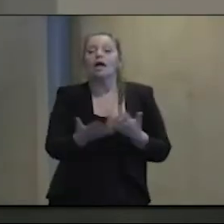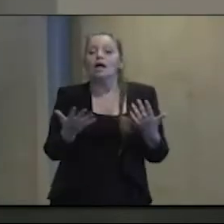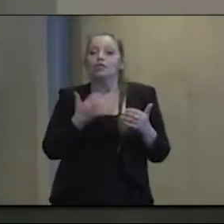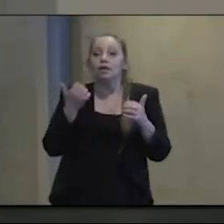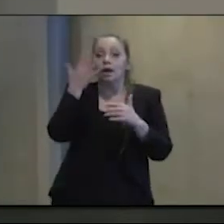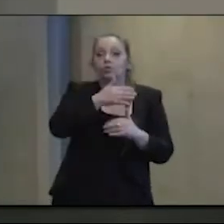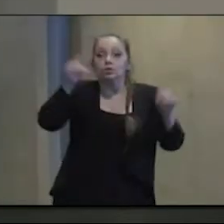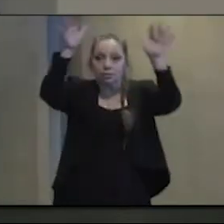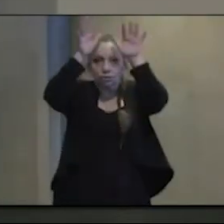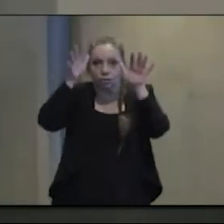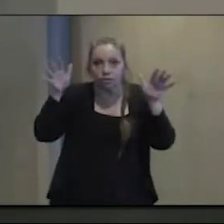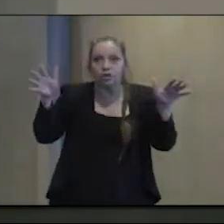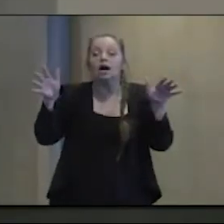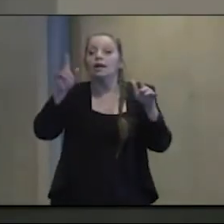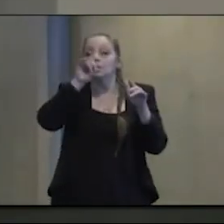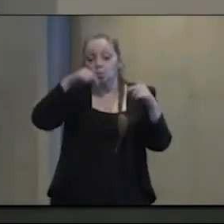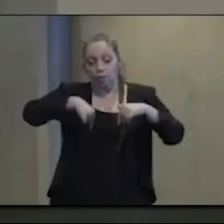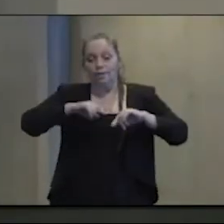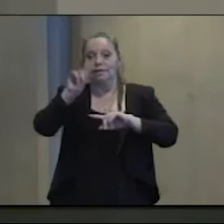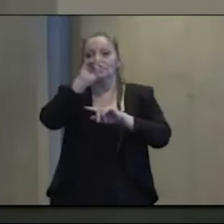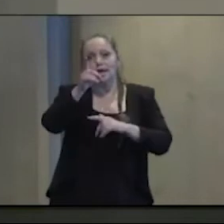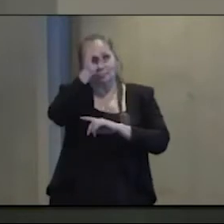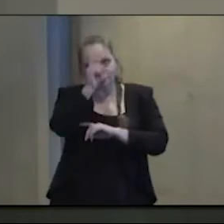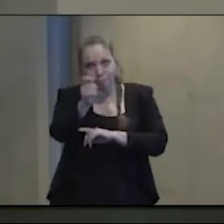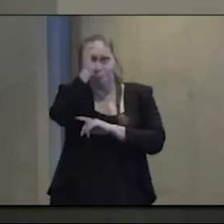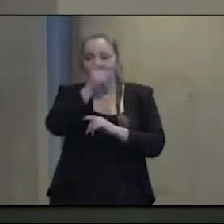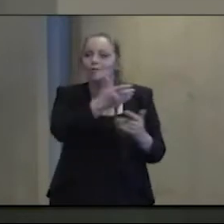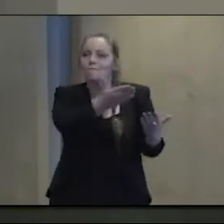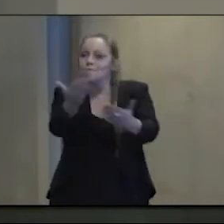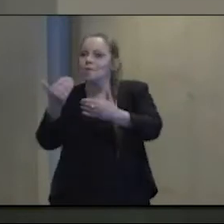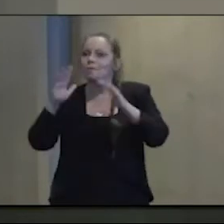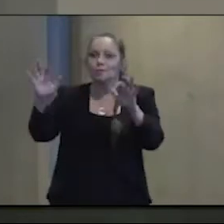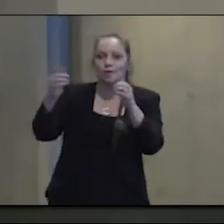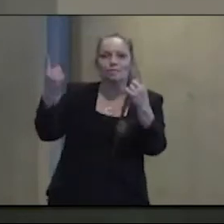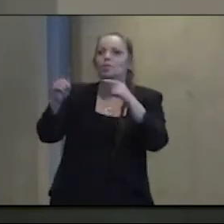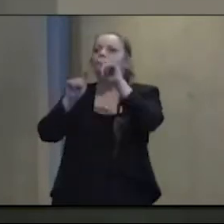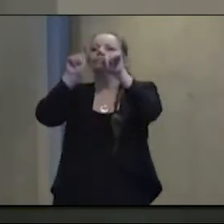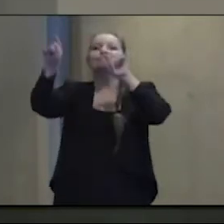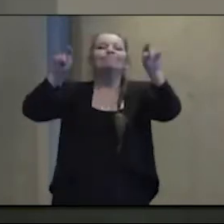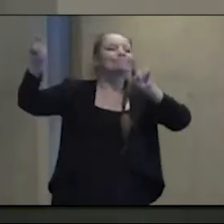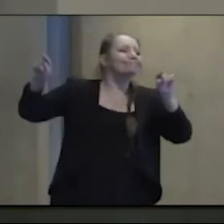staff and students who might be here today. And a big welcome to everyone who's out there listening